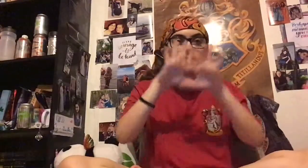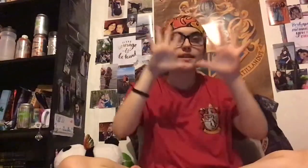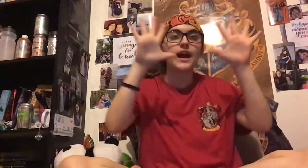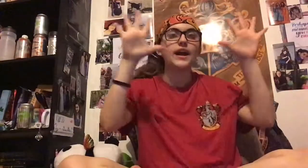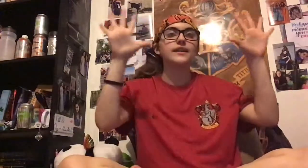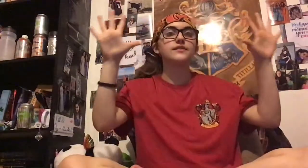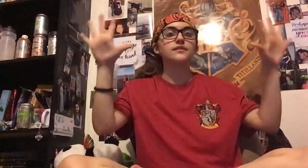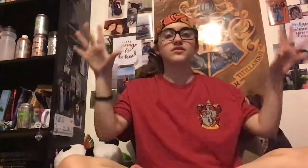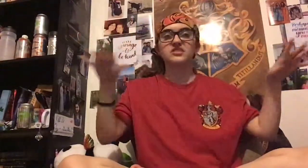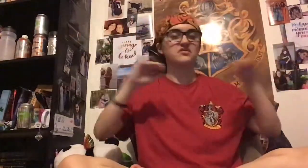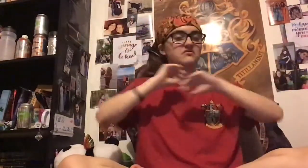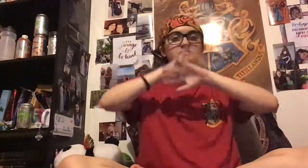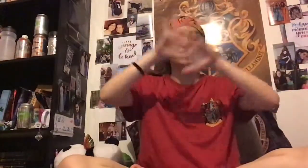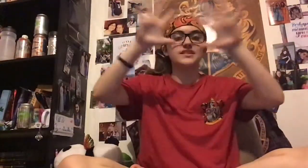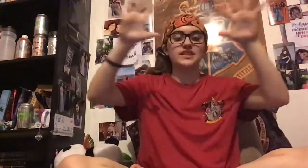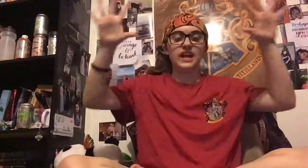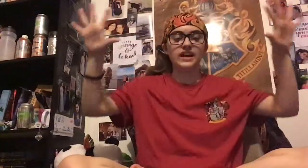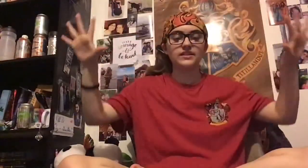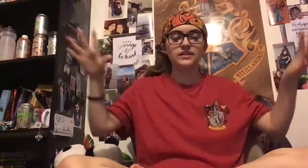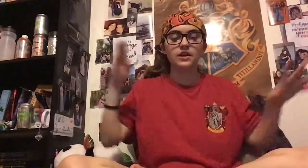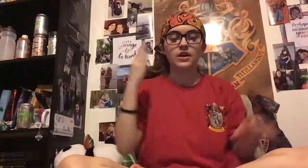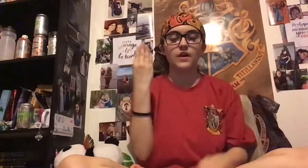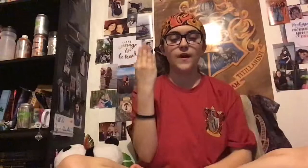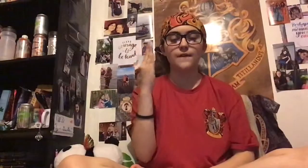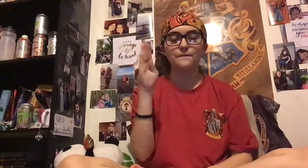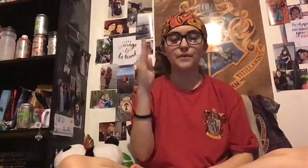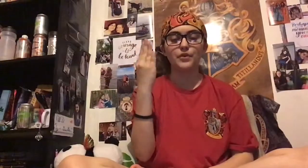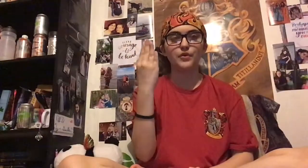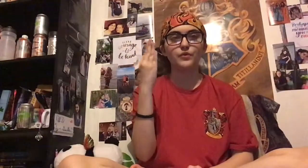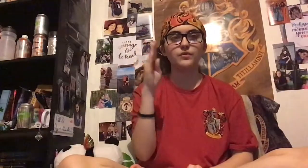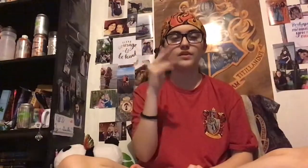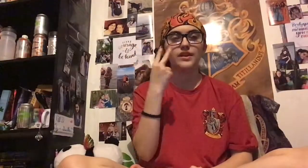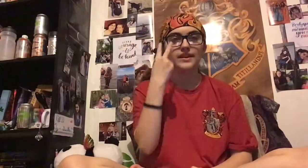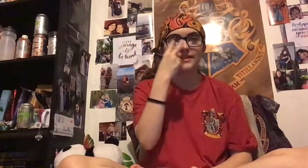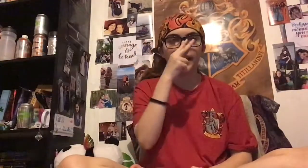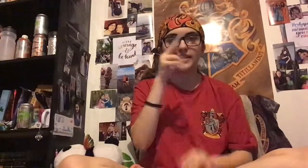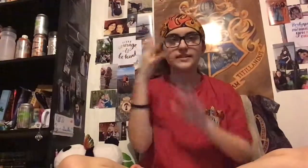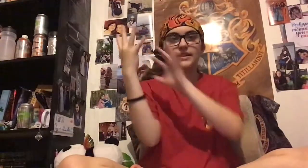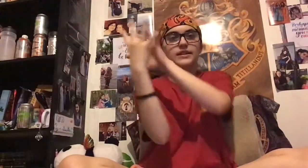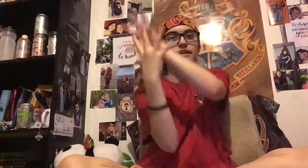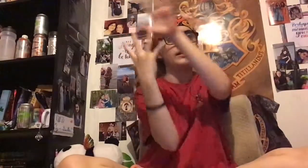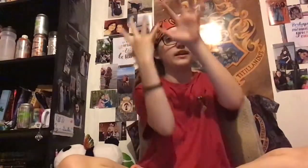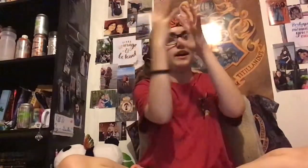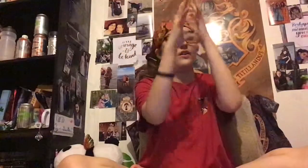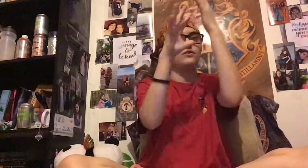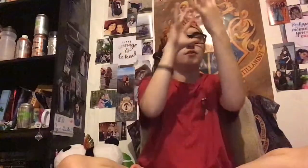skies just skies of blue dye see clouds